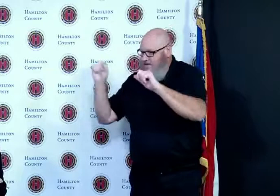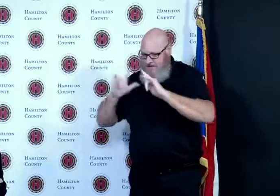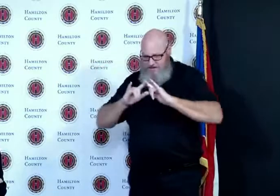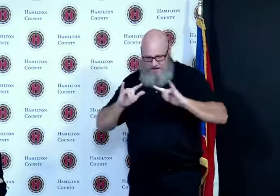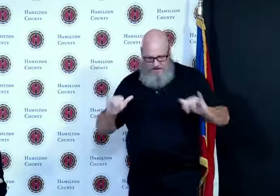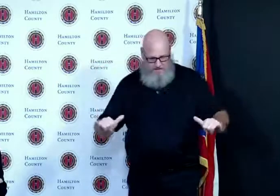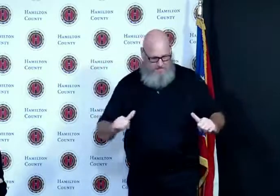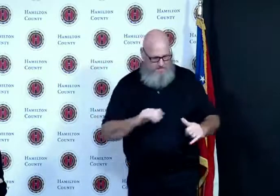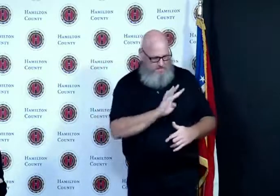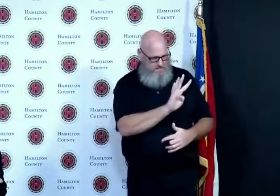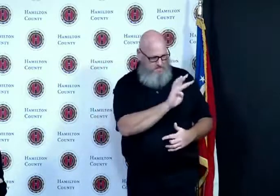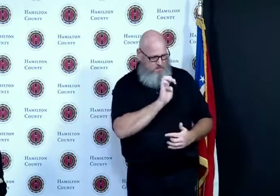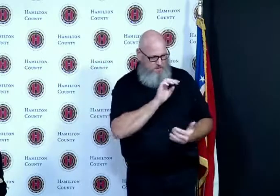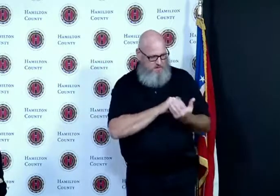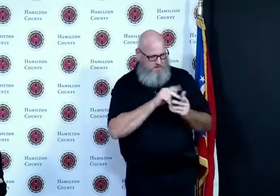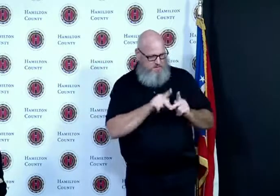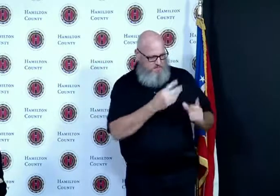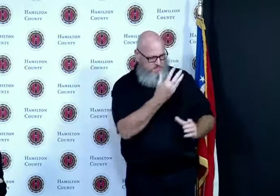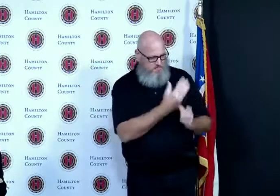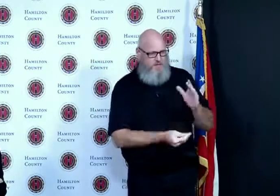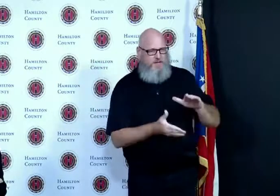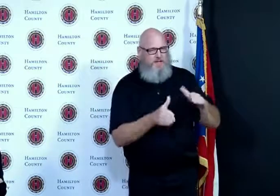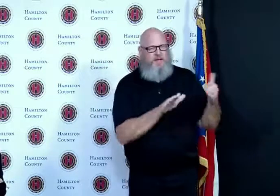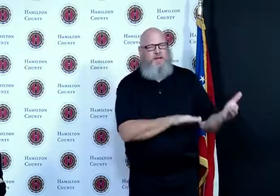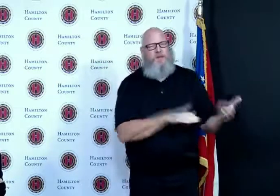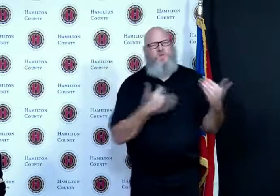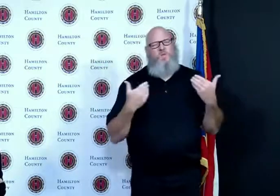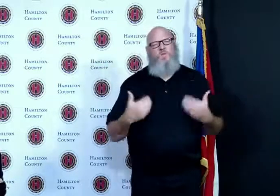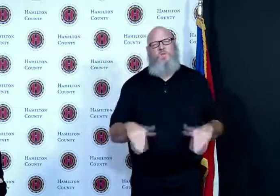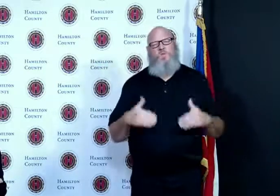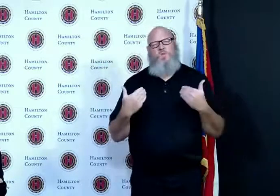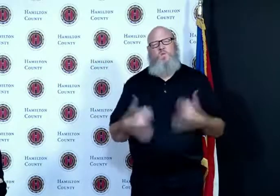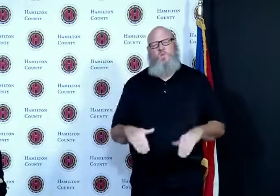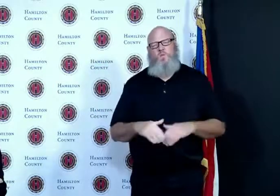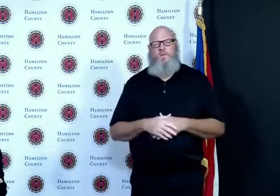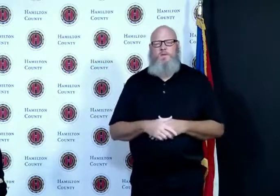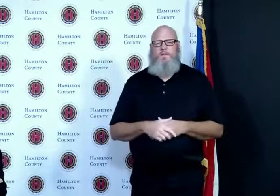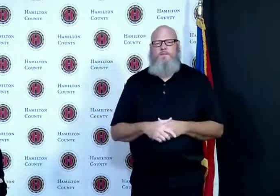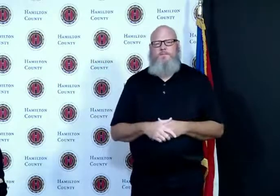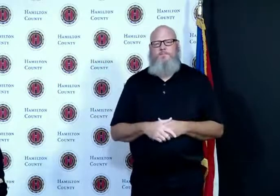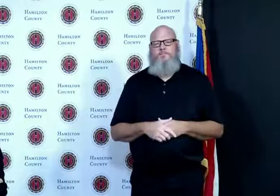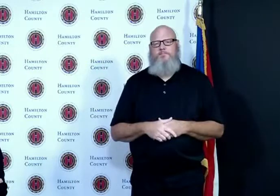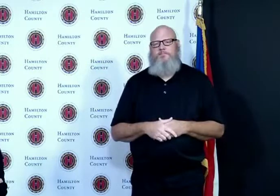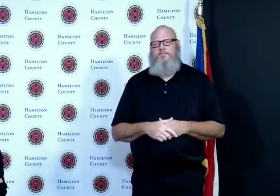about related to this pandemic and where we have been and where we are heading as a community